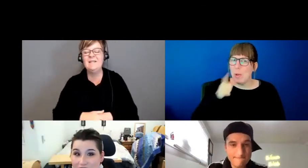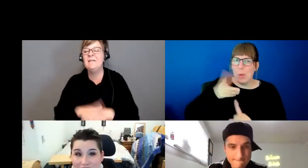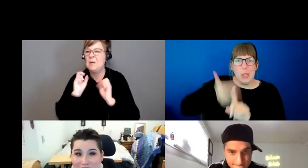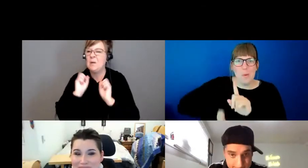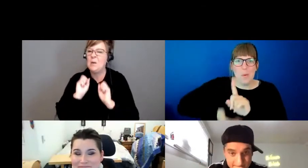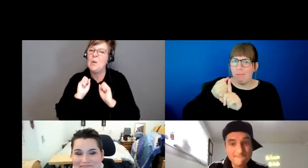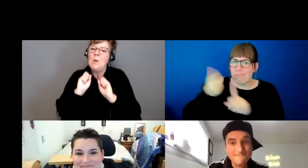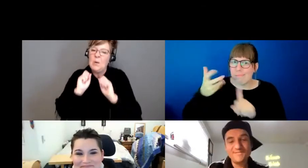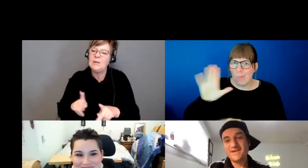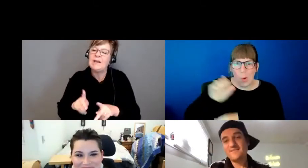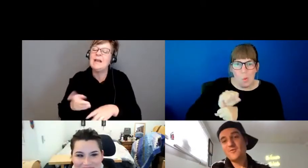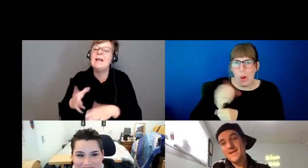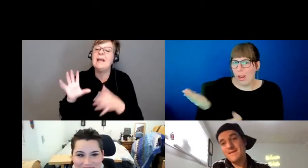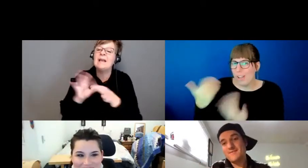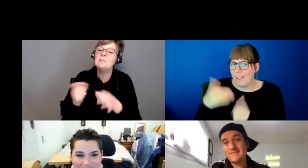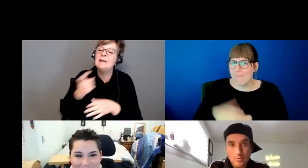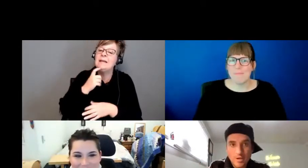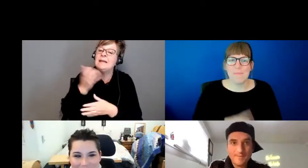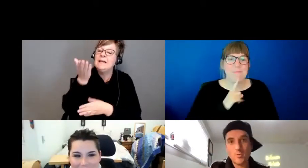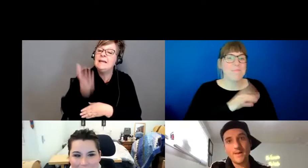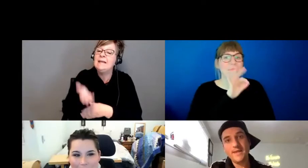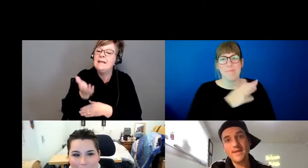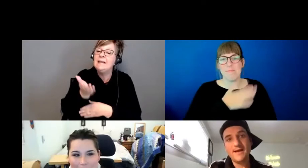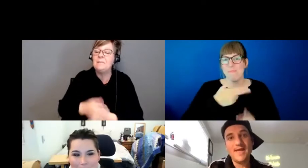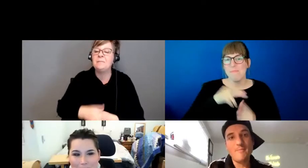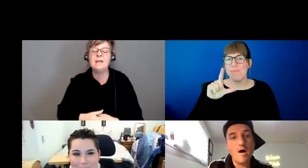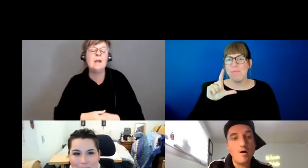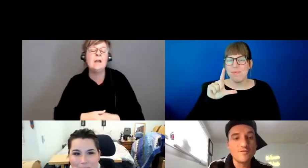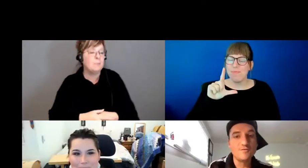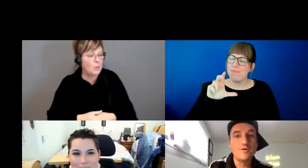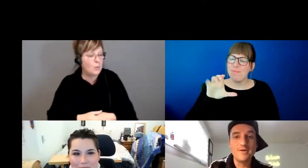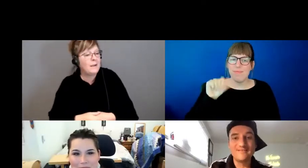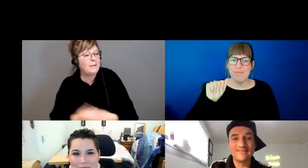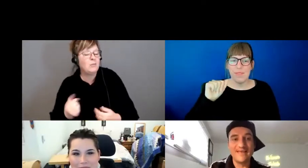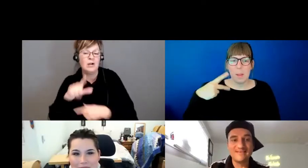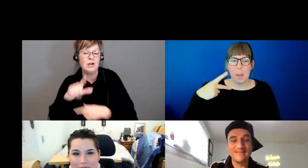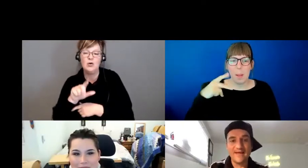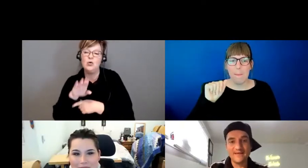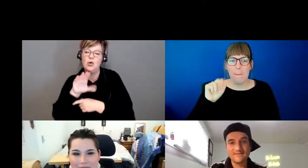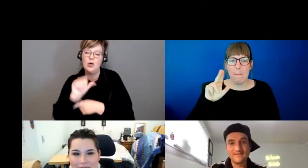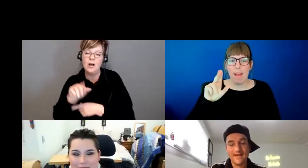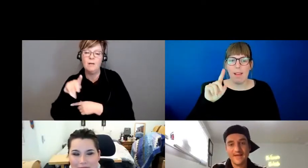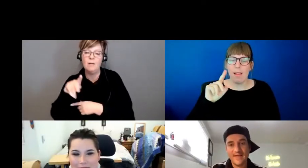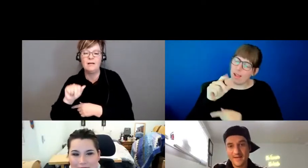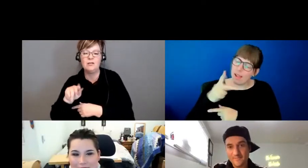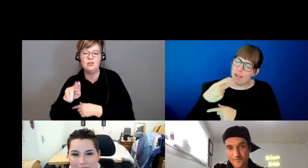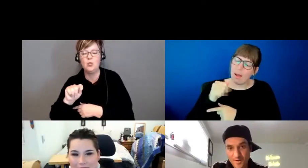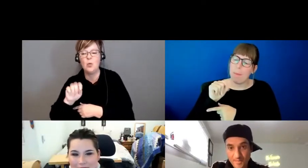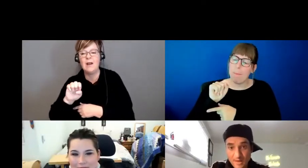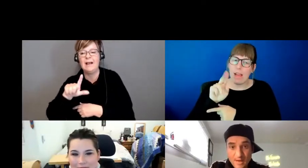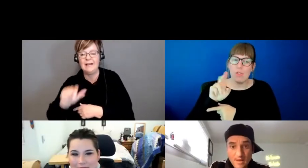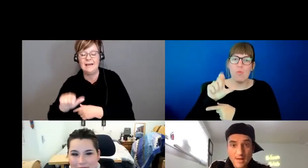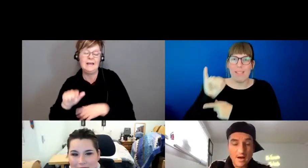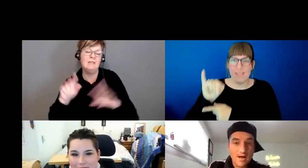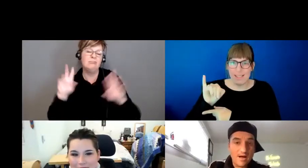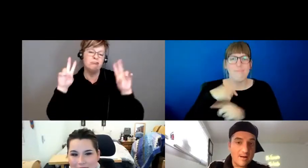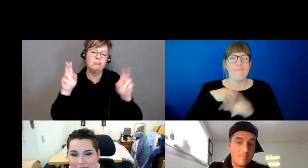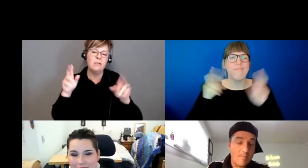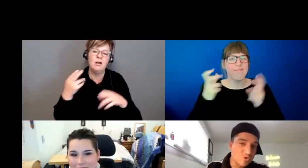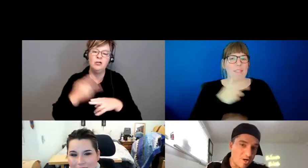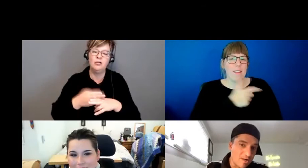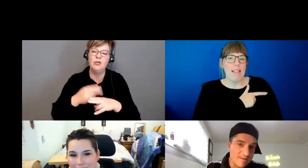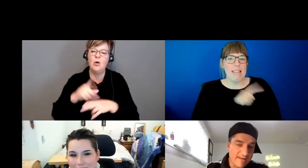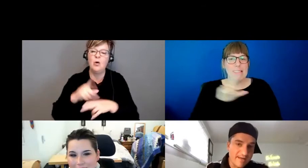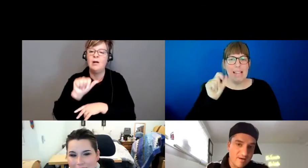DO. >> Luca: PERFECT, MY NAME IS LUCA PATUELLI. I AM ALSO KNOWN AS LAZY LEGS. I'M FROM MONTREAL